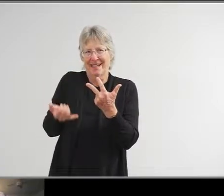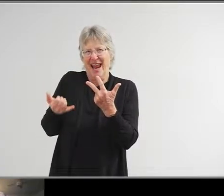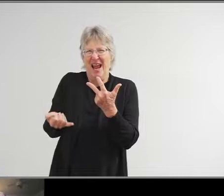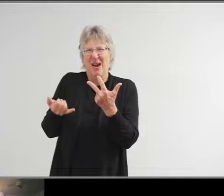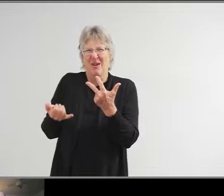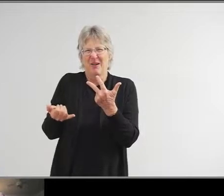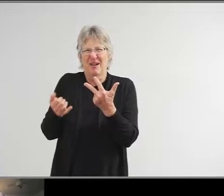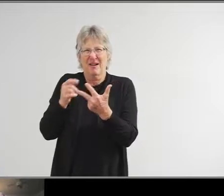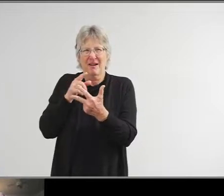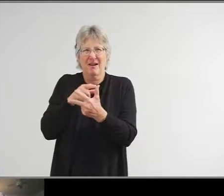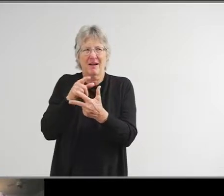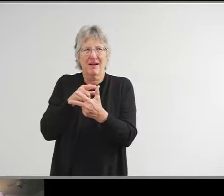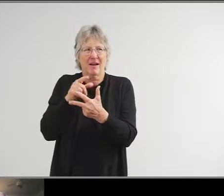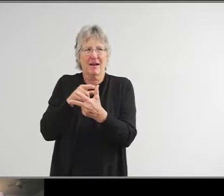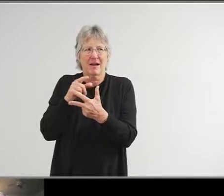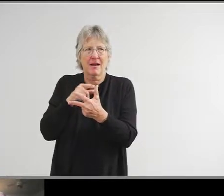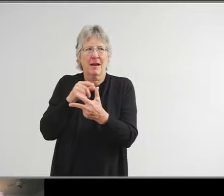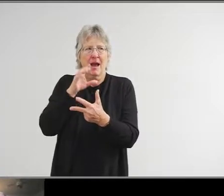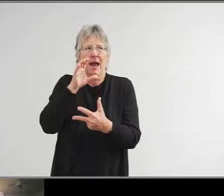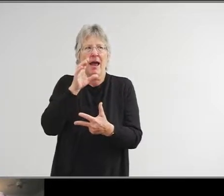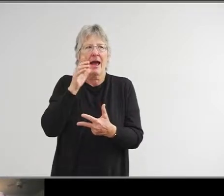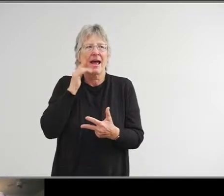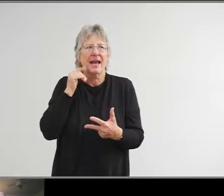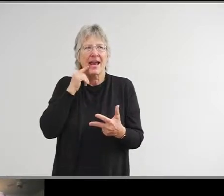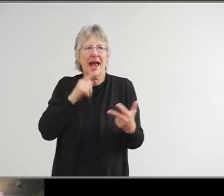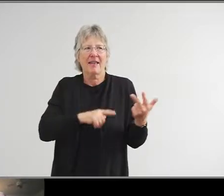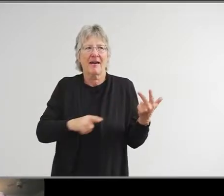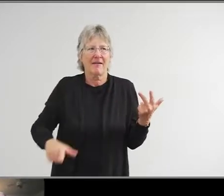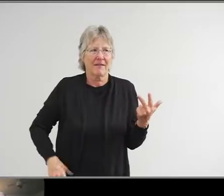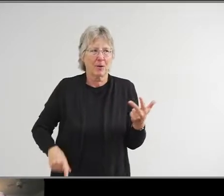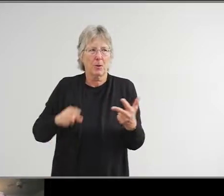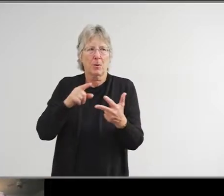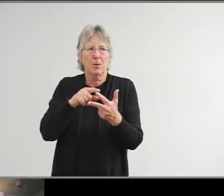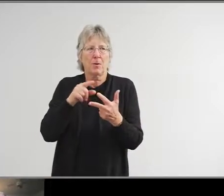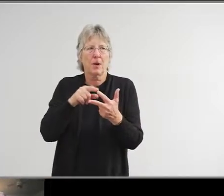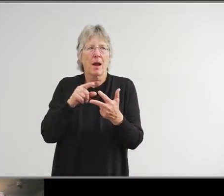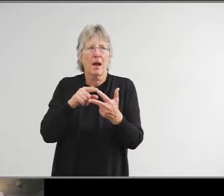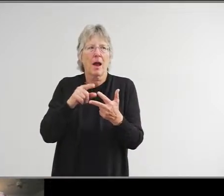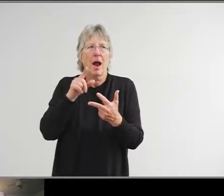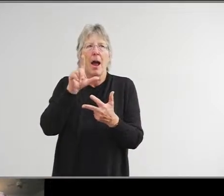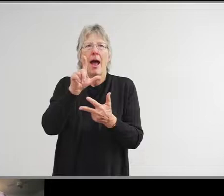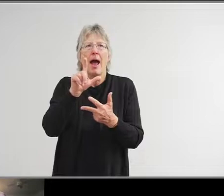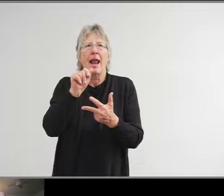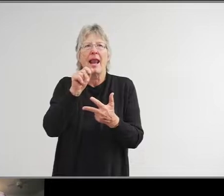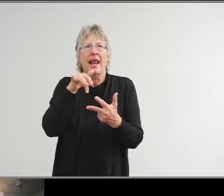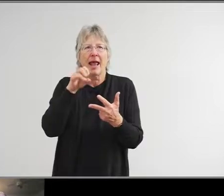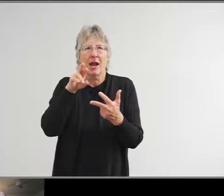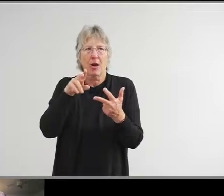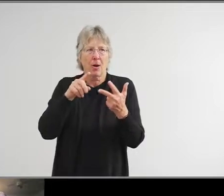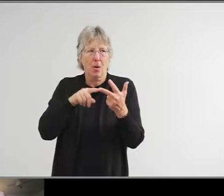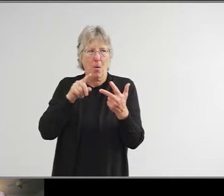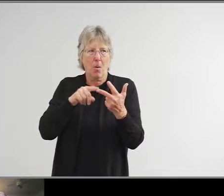California Lutheran, Baylor, or Brand Canyon University in hopes of being a psychology major.